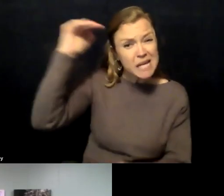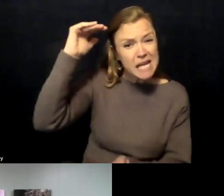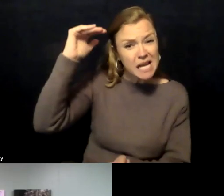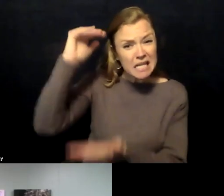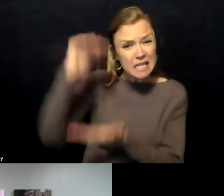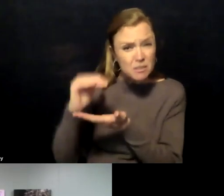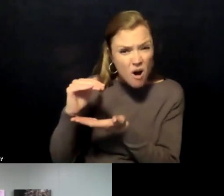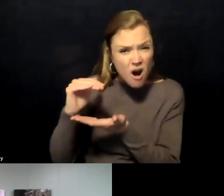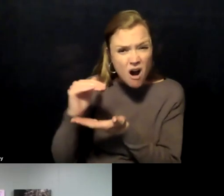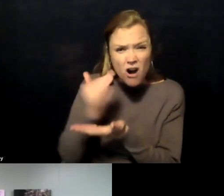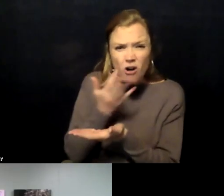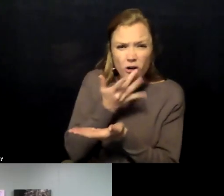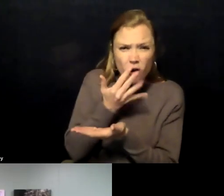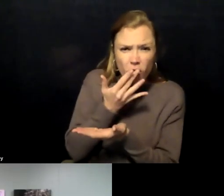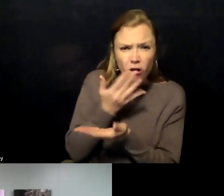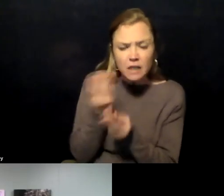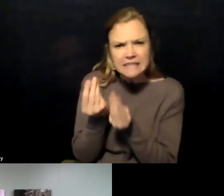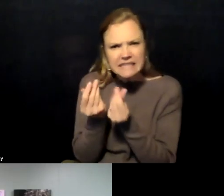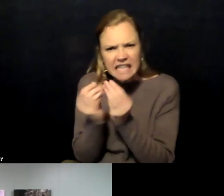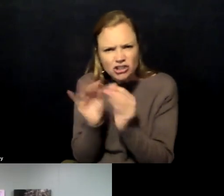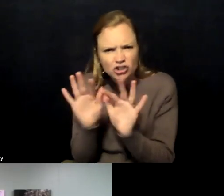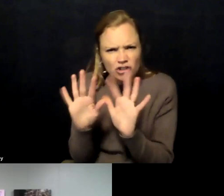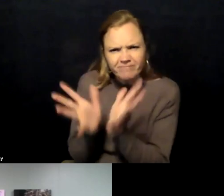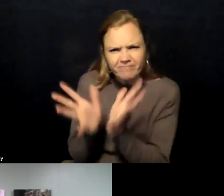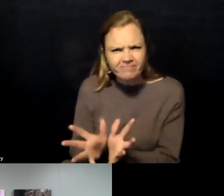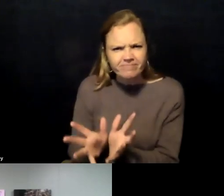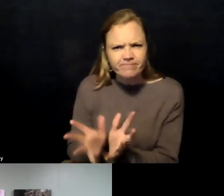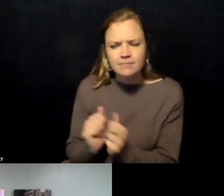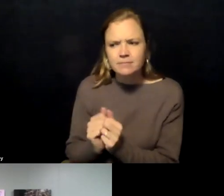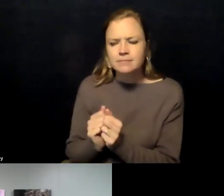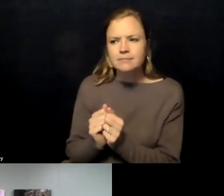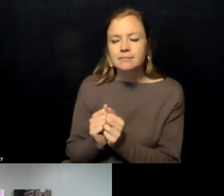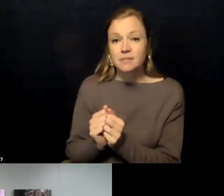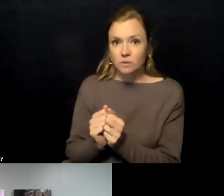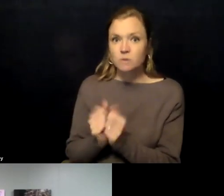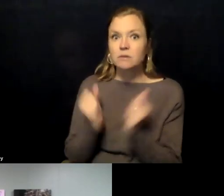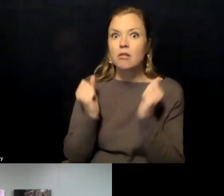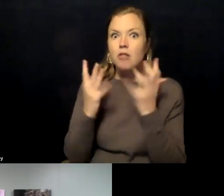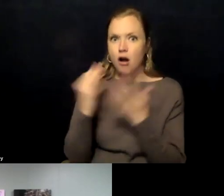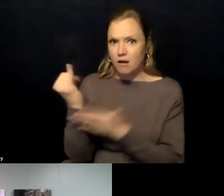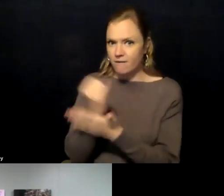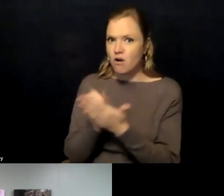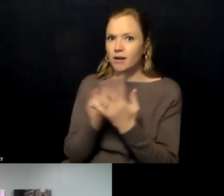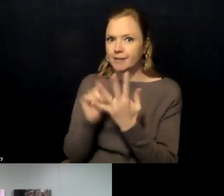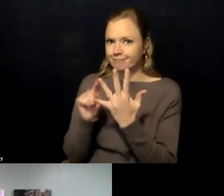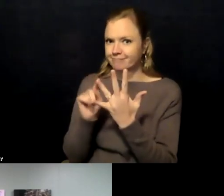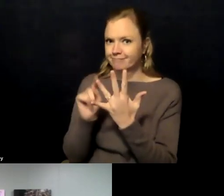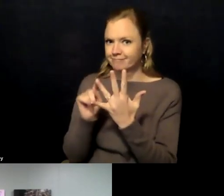really is a big artistic